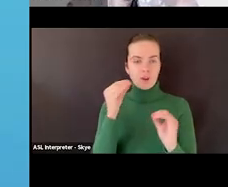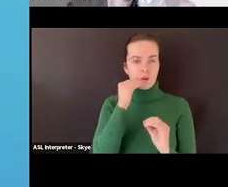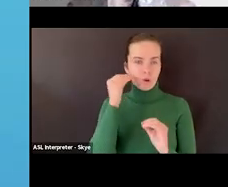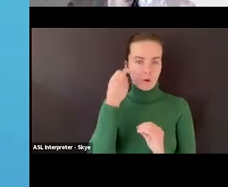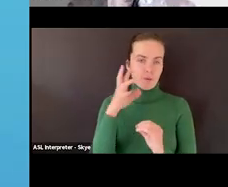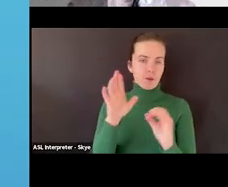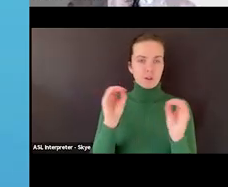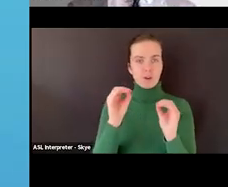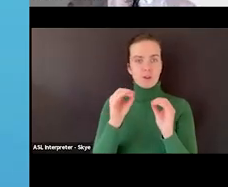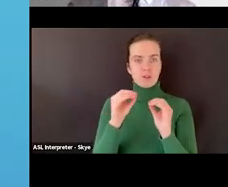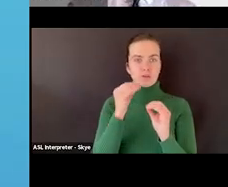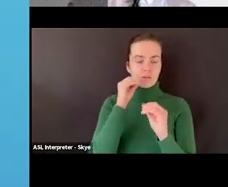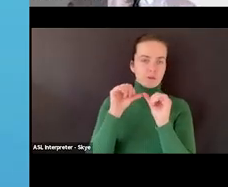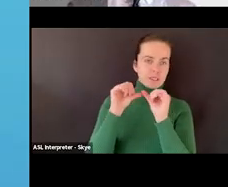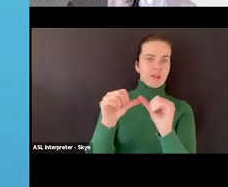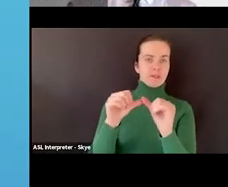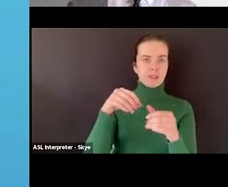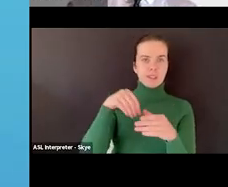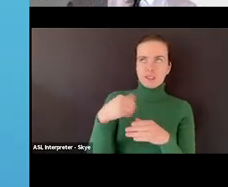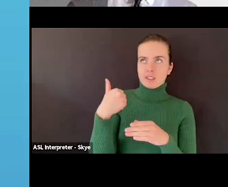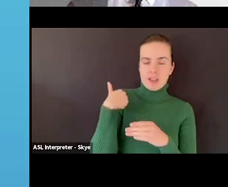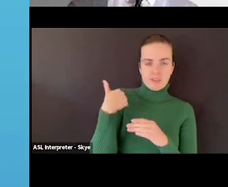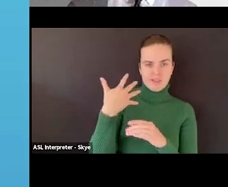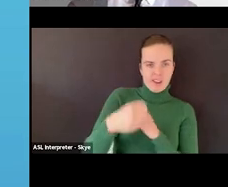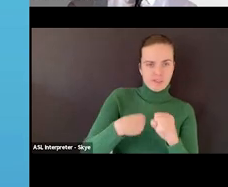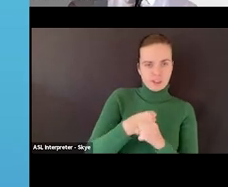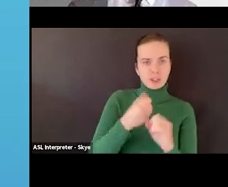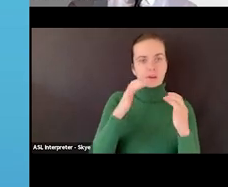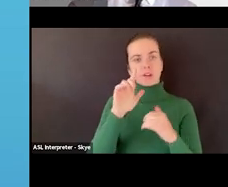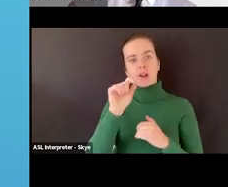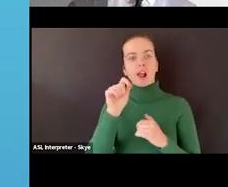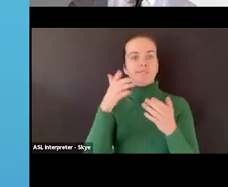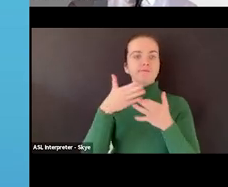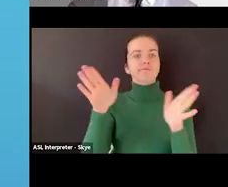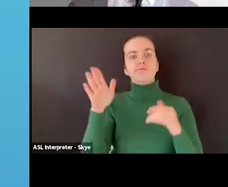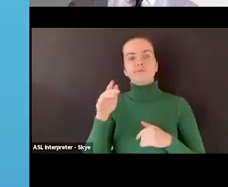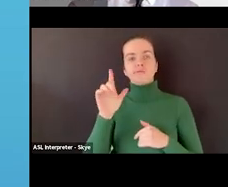stable place to sleep in the past 5 years, when we compared it to LA County residents as a whole.